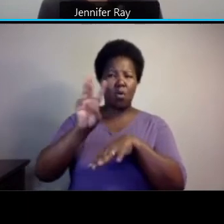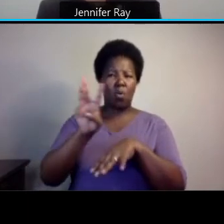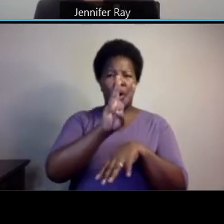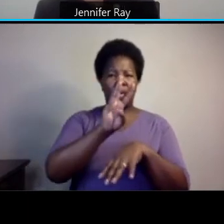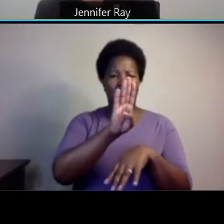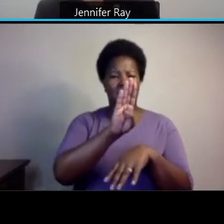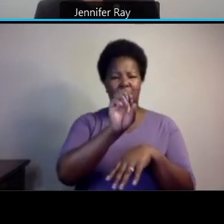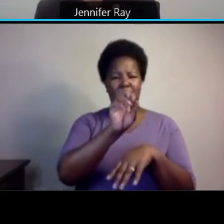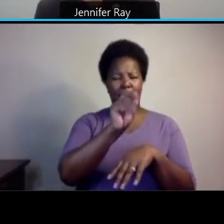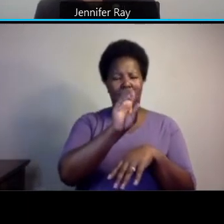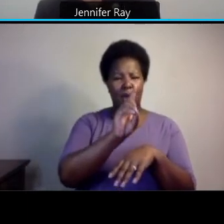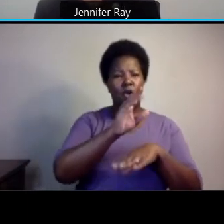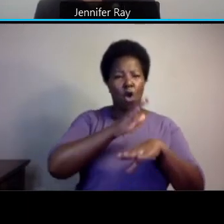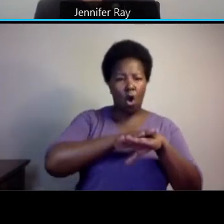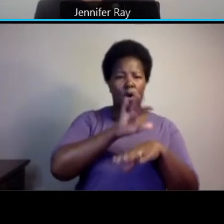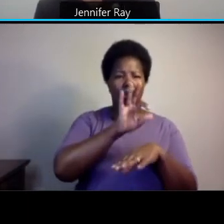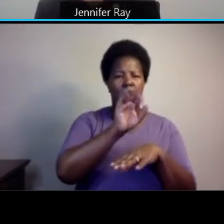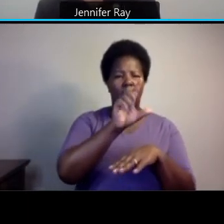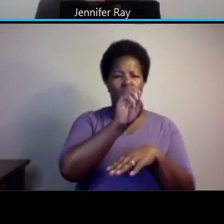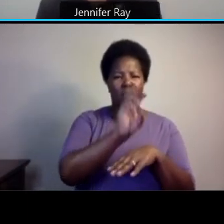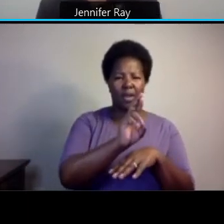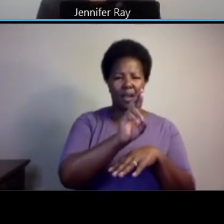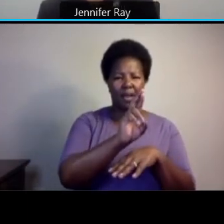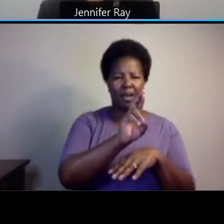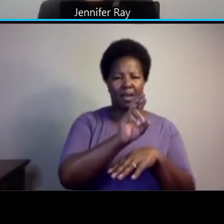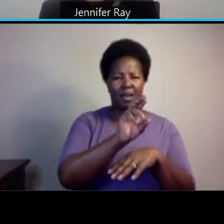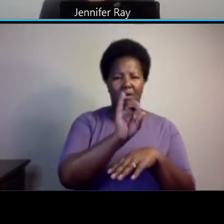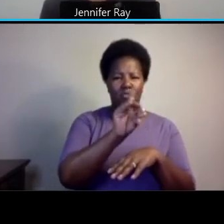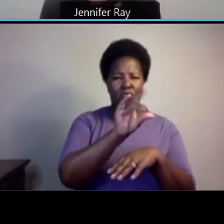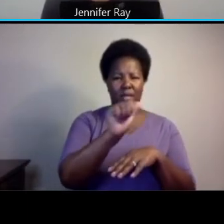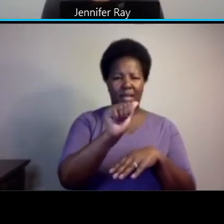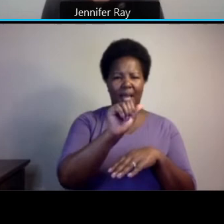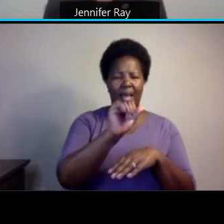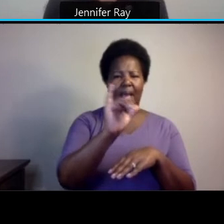so is where the the three in one here so we'll go back to the first could you add cameras further